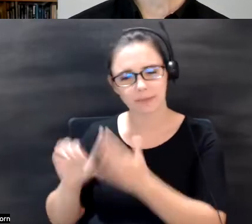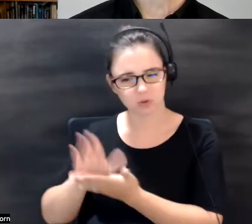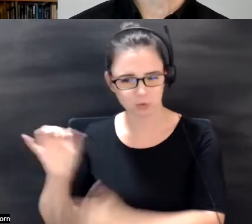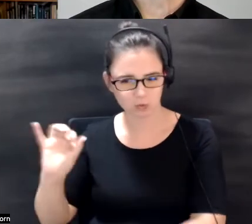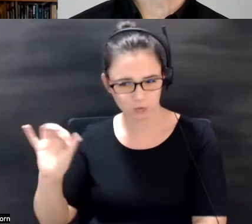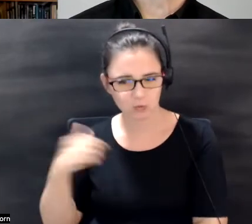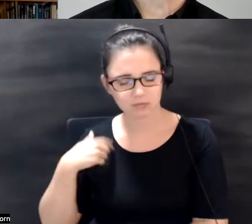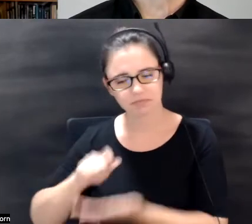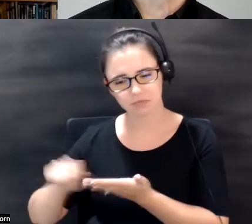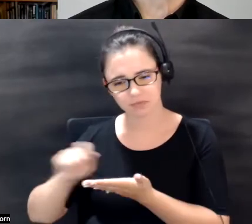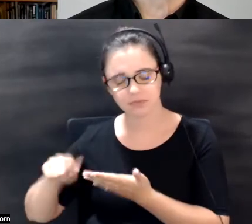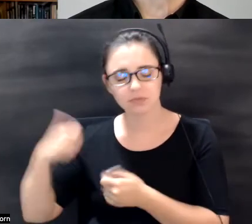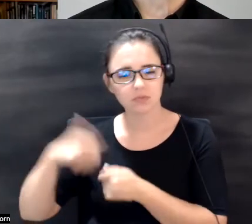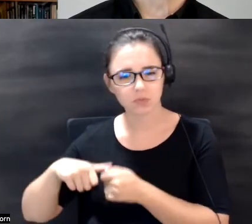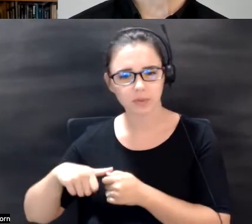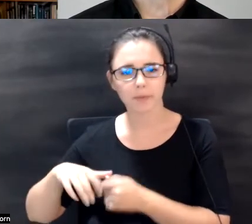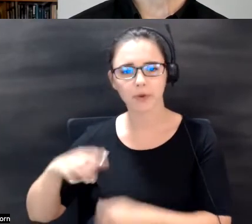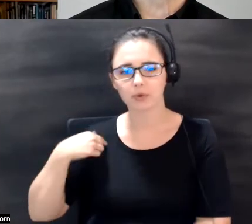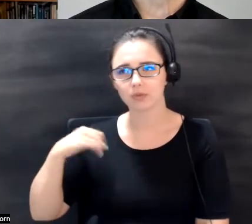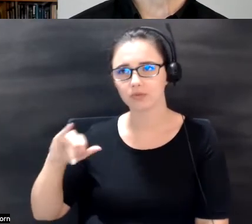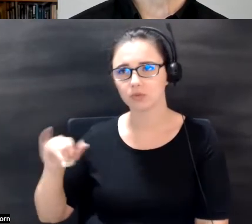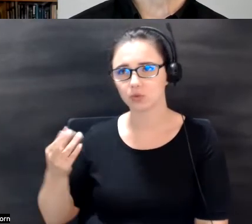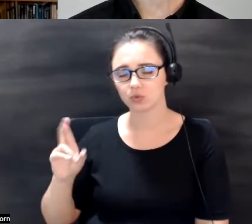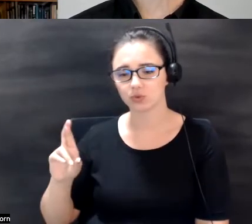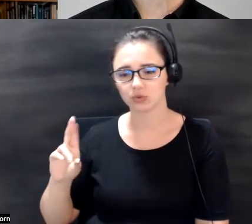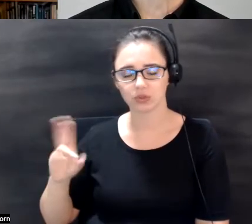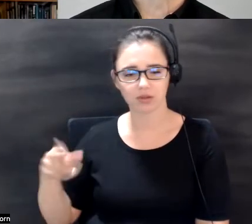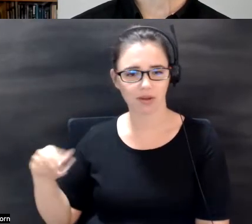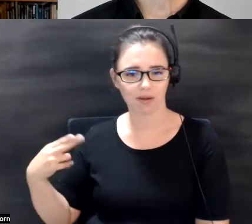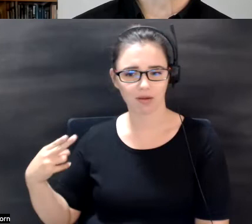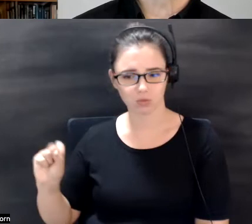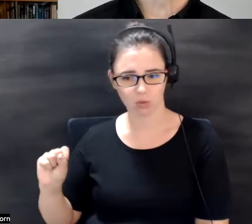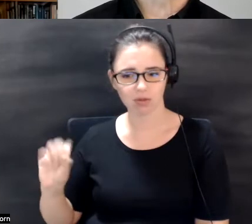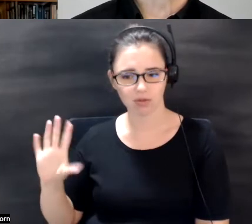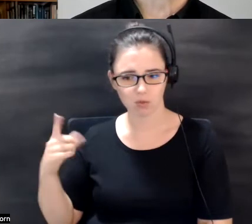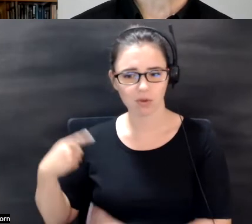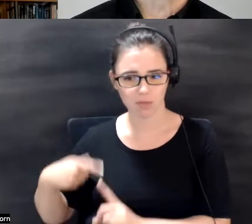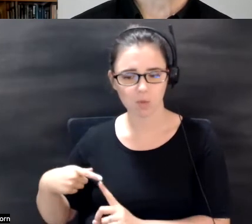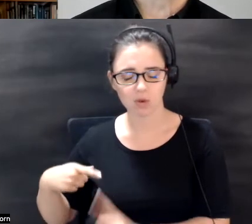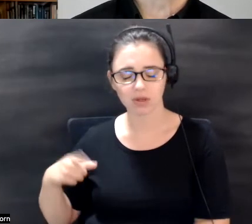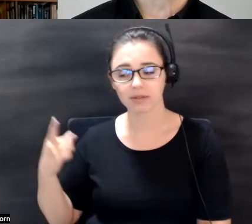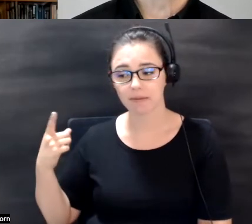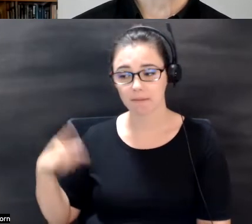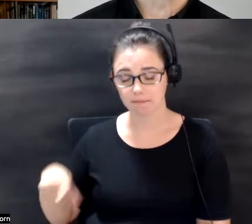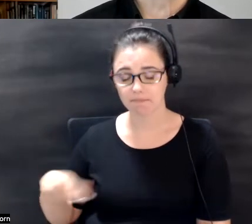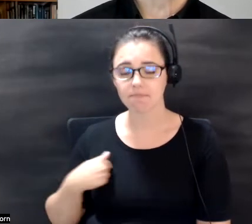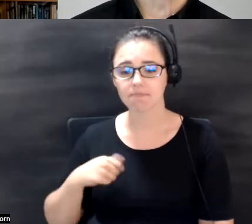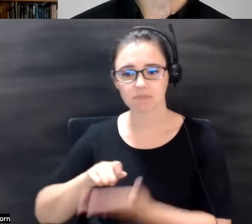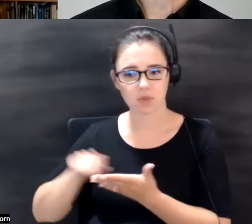I remember when I was in junior high, at one point, um, I, I wrote a lot of poems.